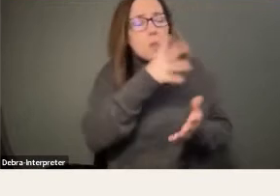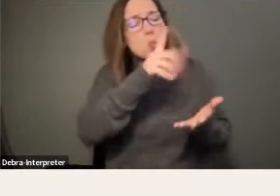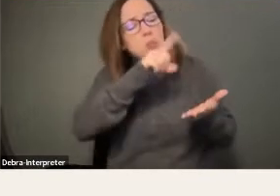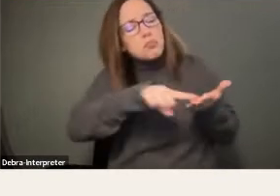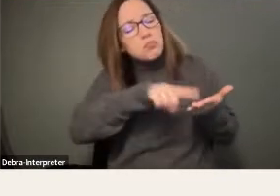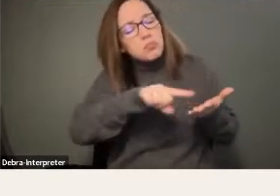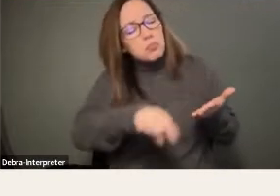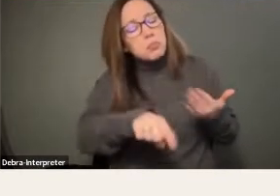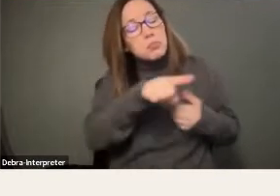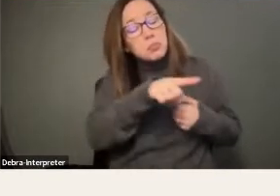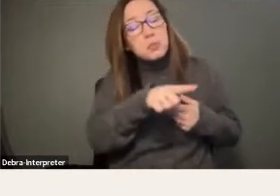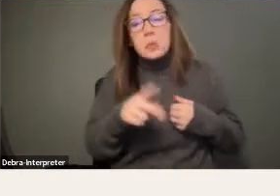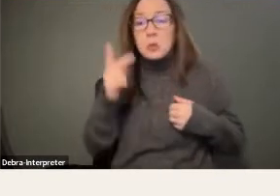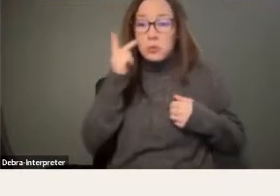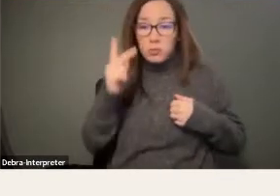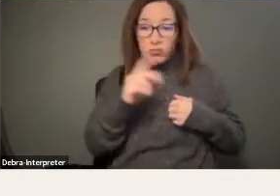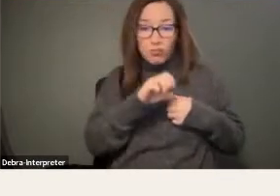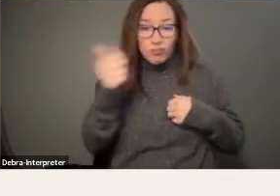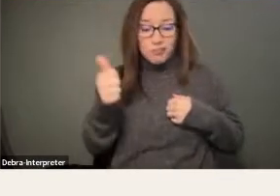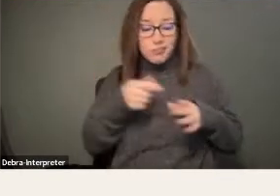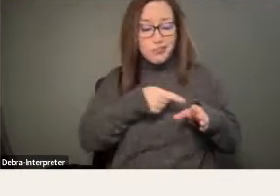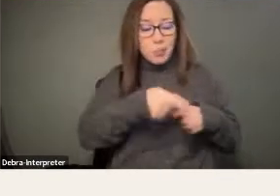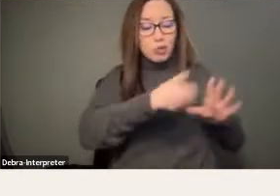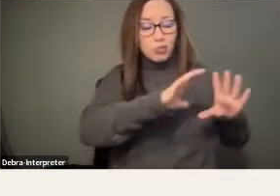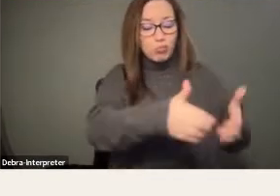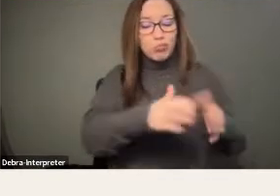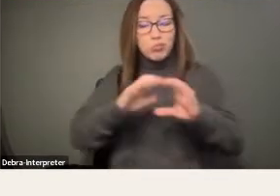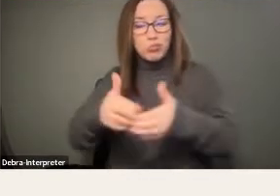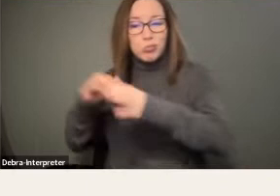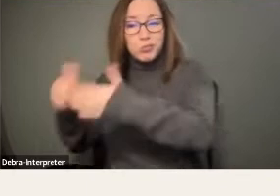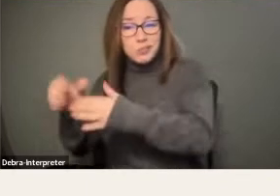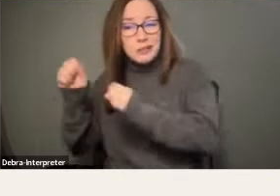duesed. There is a really great collection in there. You will find there are several other special